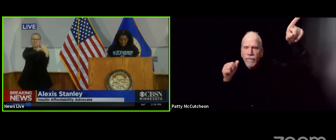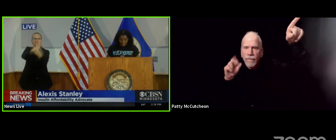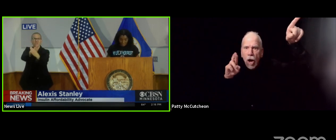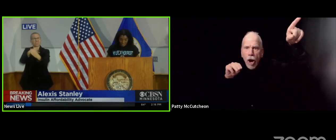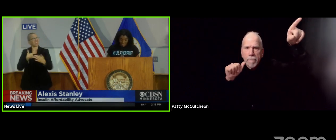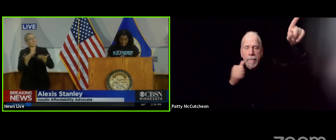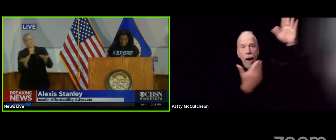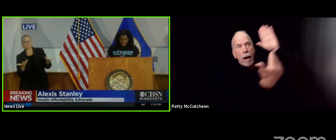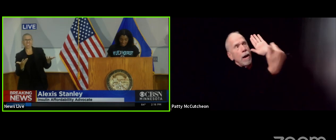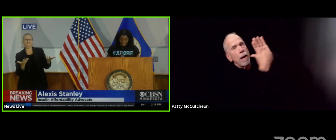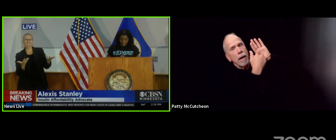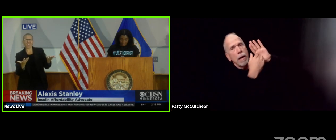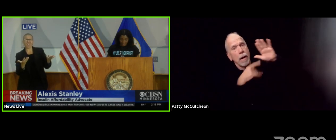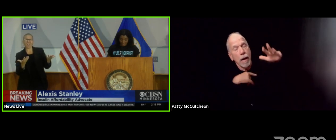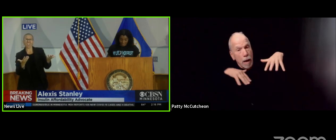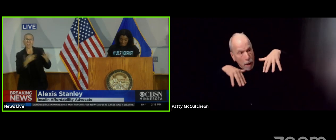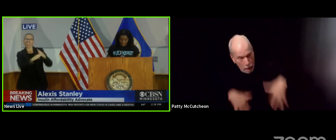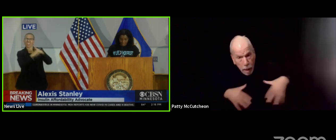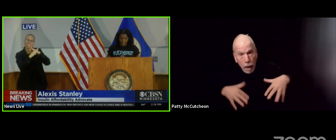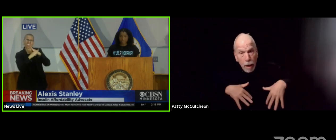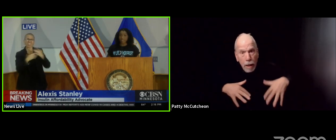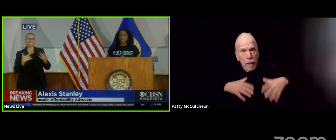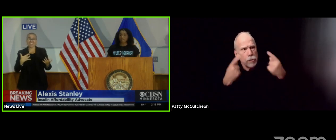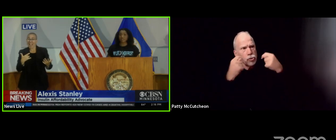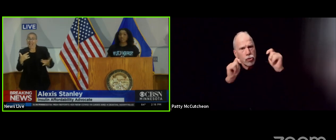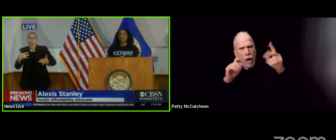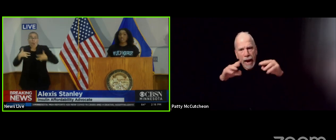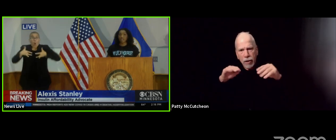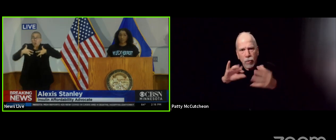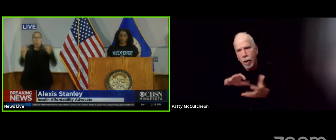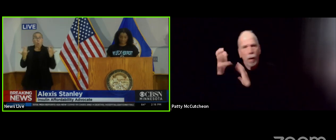AND EXCITED MOOD I WAS IN TURNED INTO TEARS AND A PHONE CALL TO